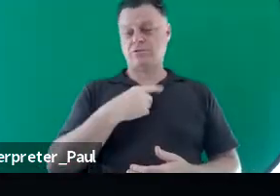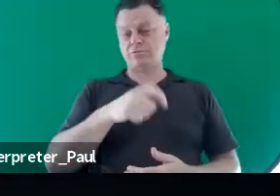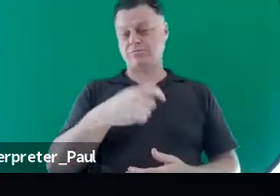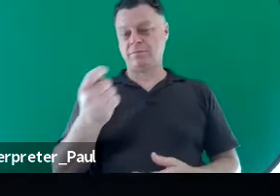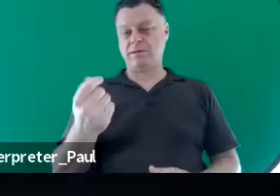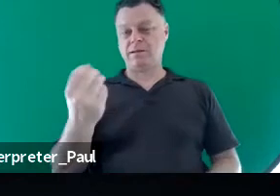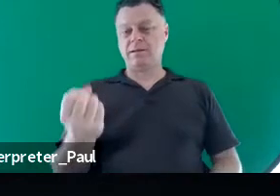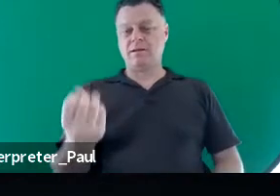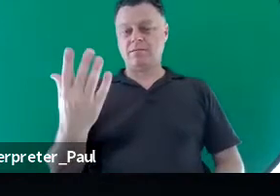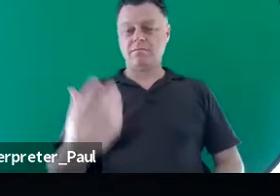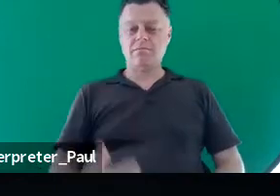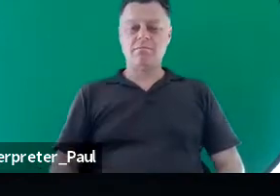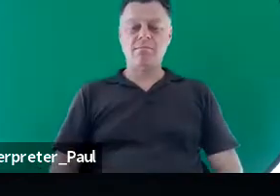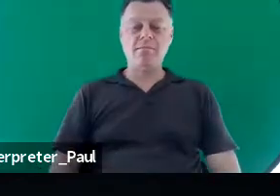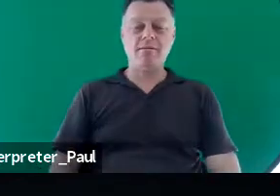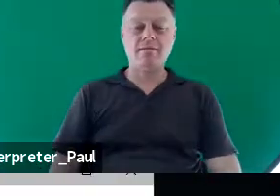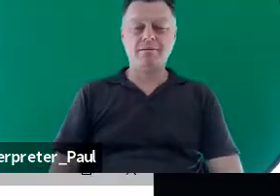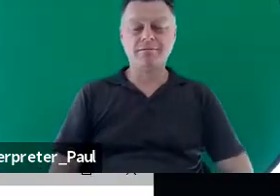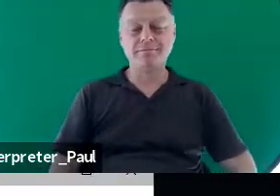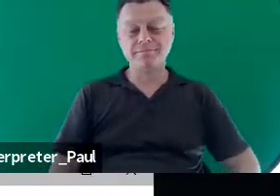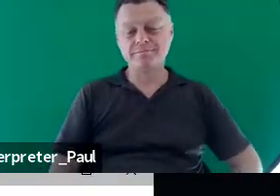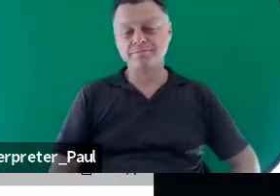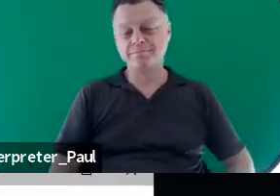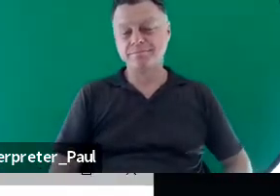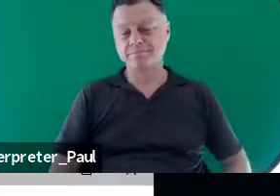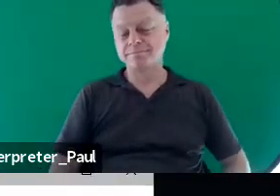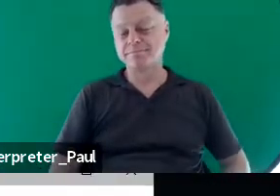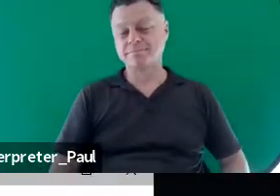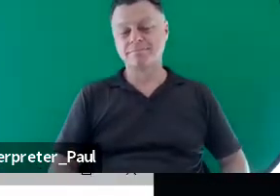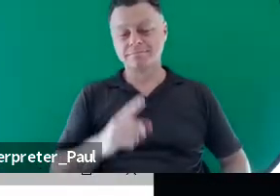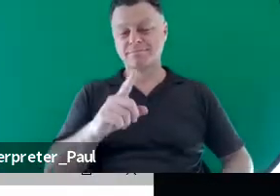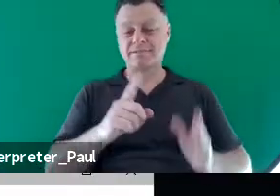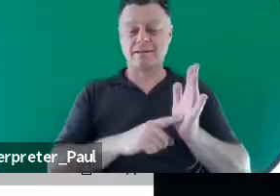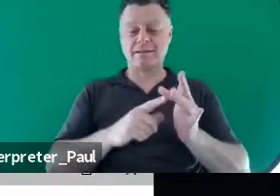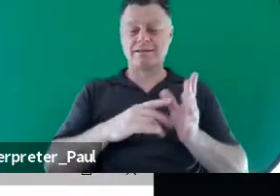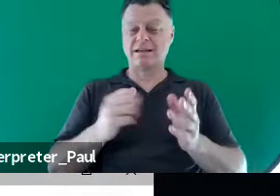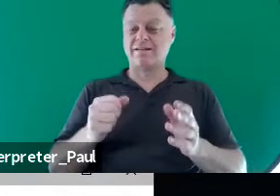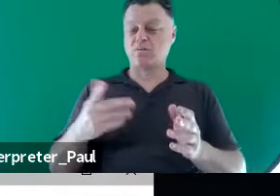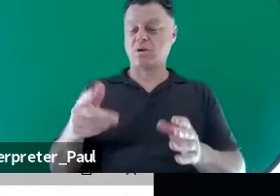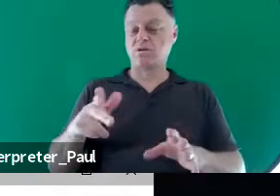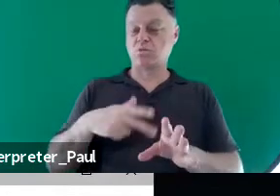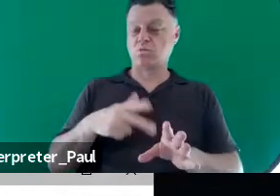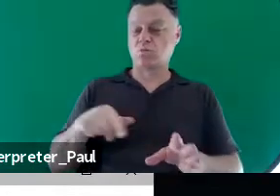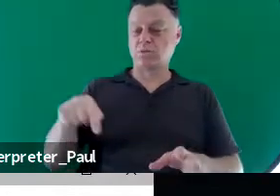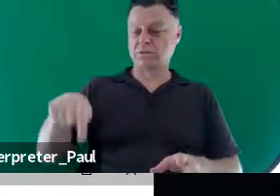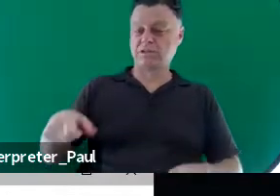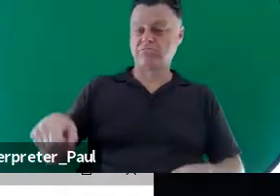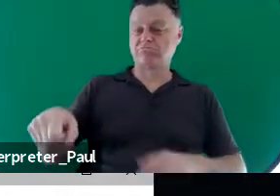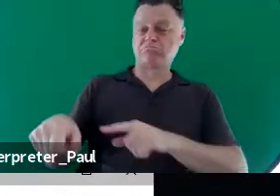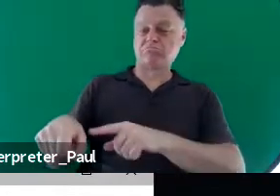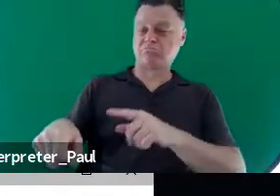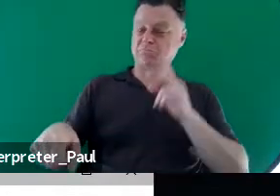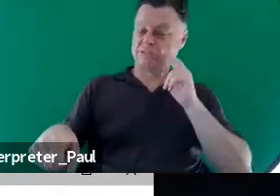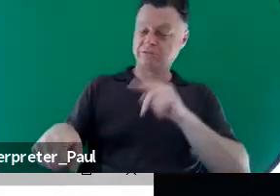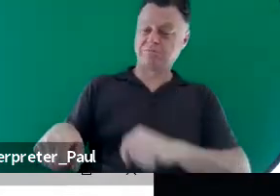You will notice that Lisa has a walking stick in her hand and you will see in my photo that